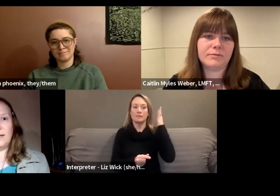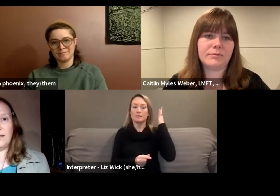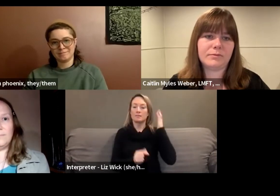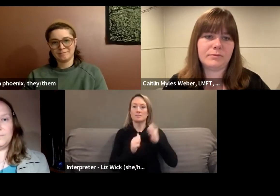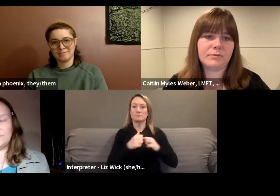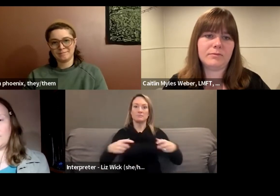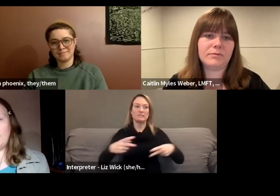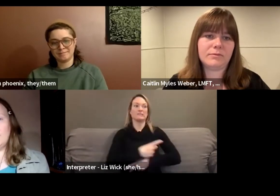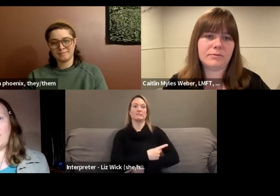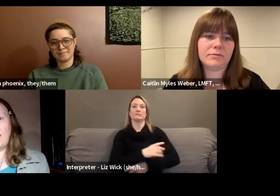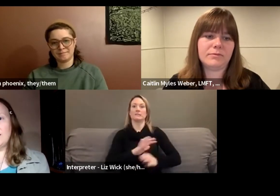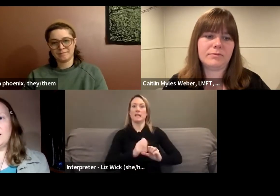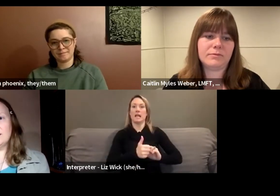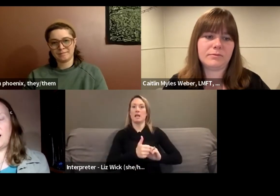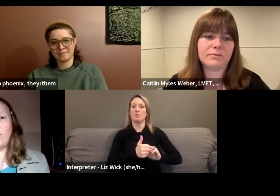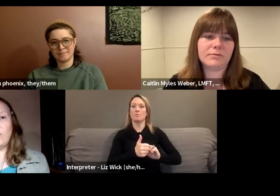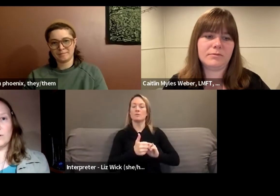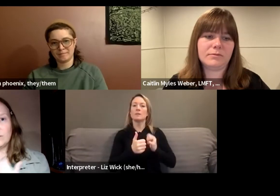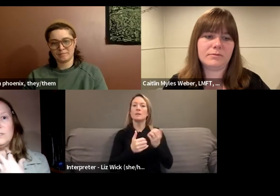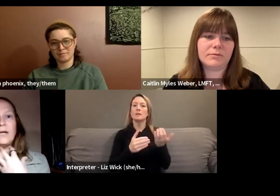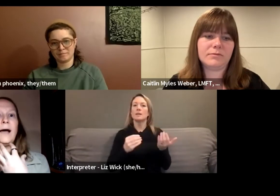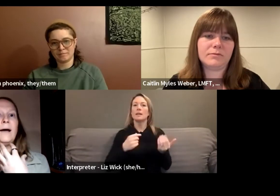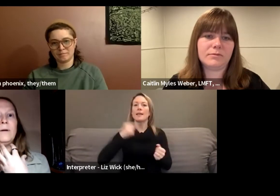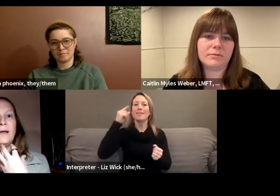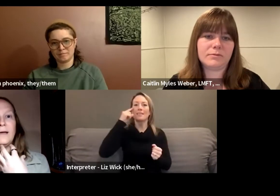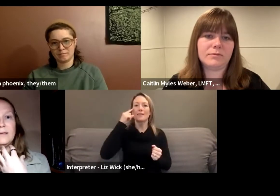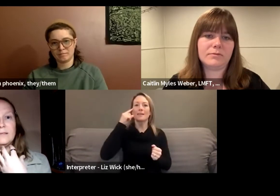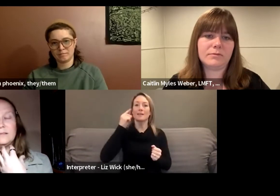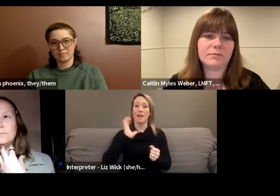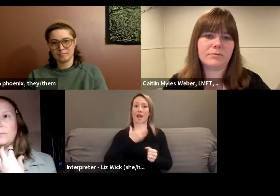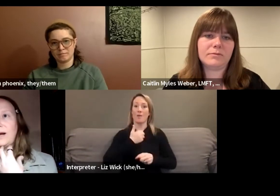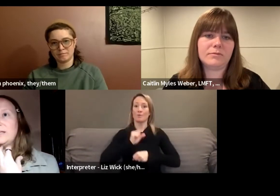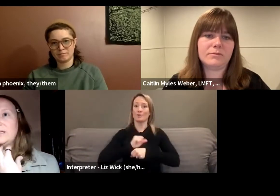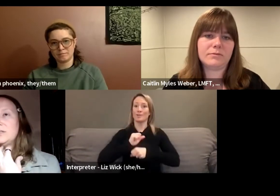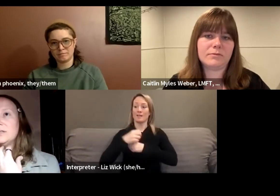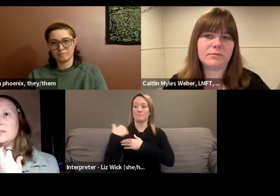And I think it's our job as practitioners